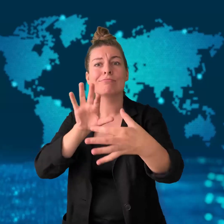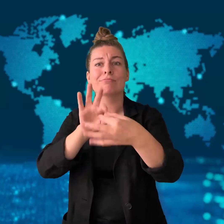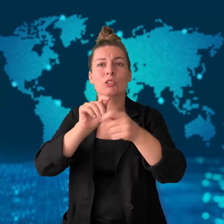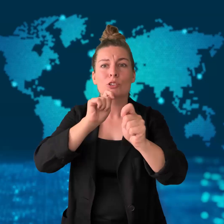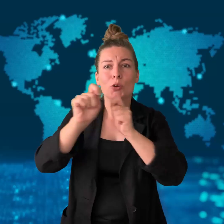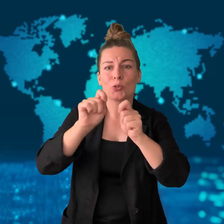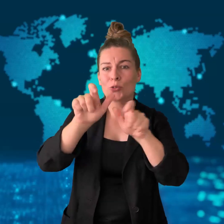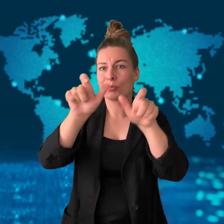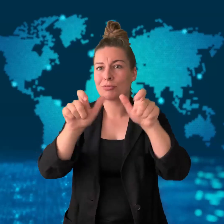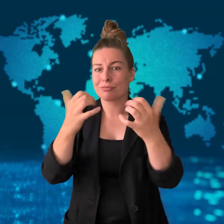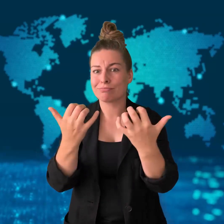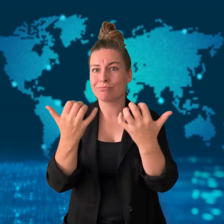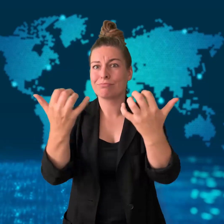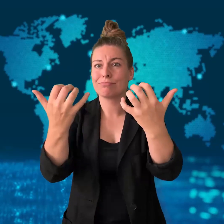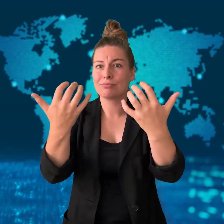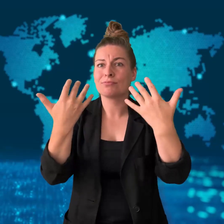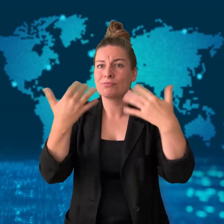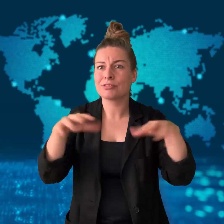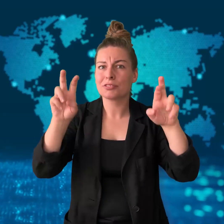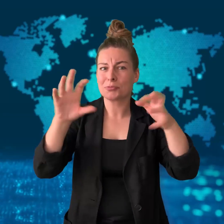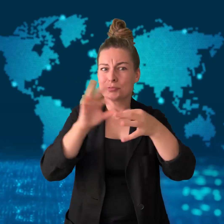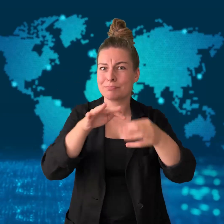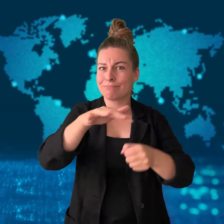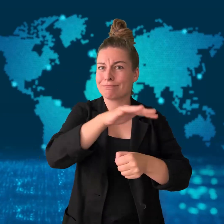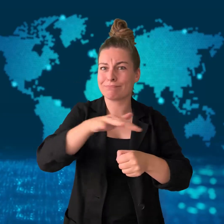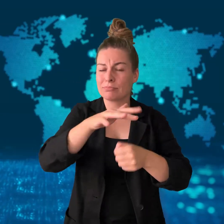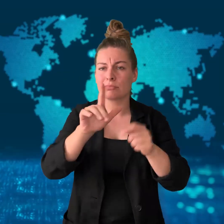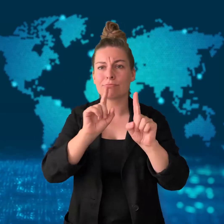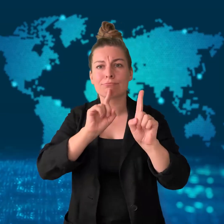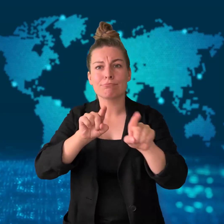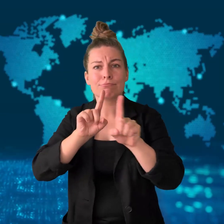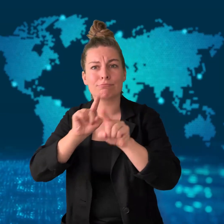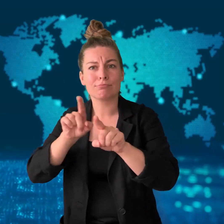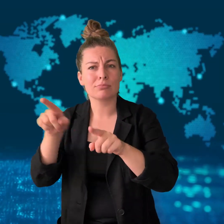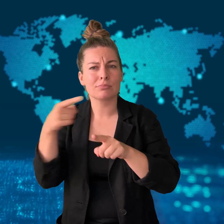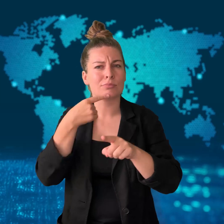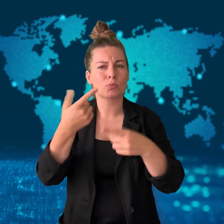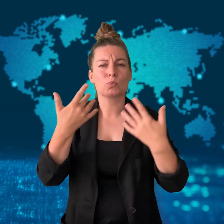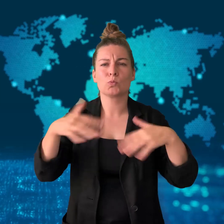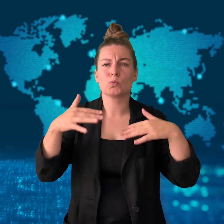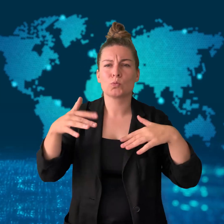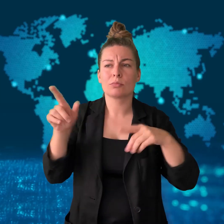He continued his views with members of the international press